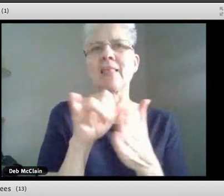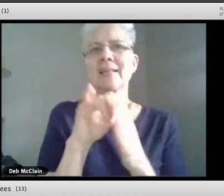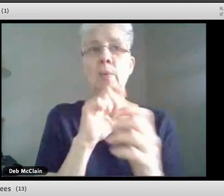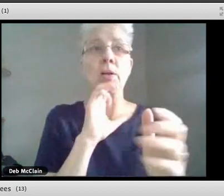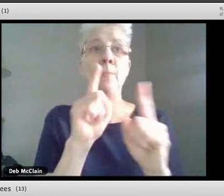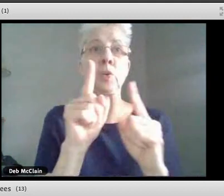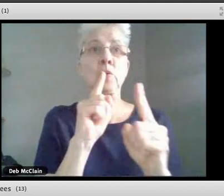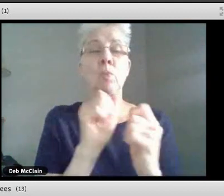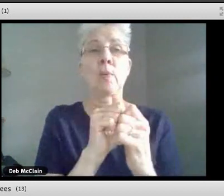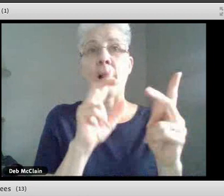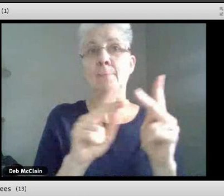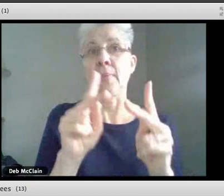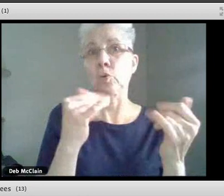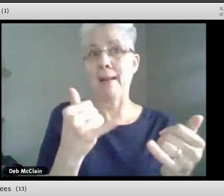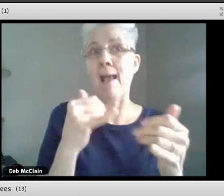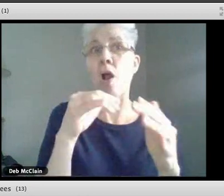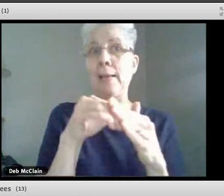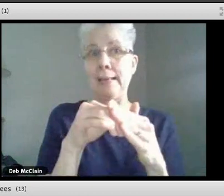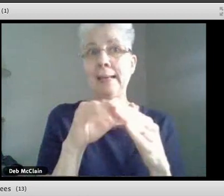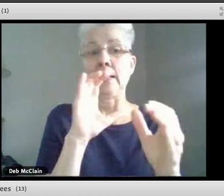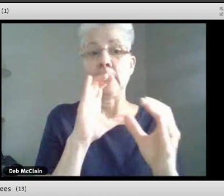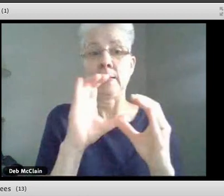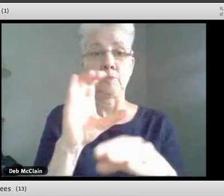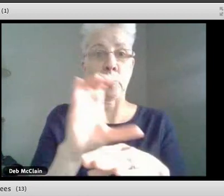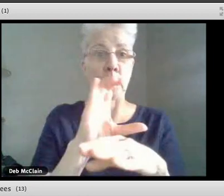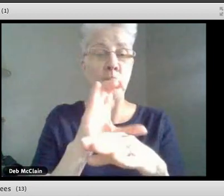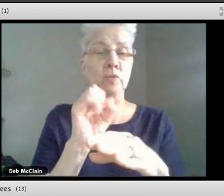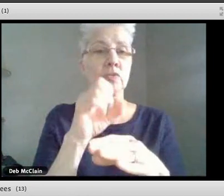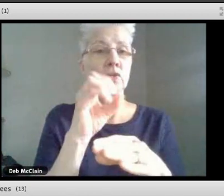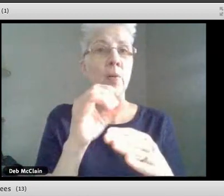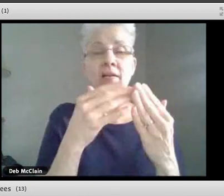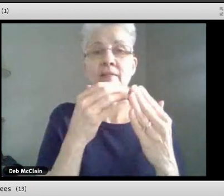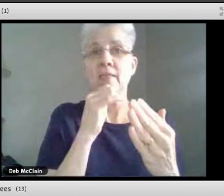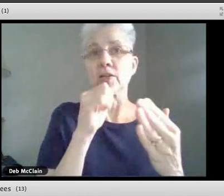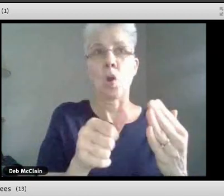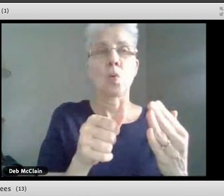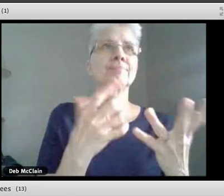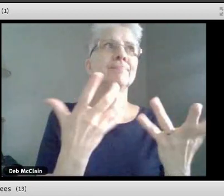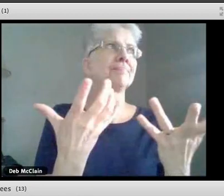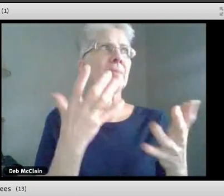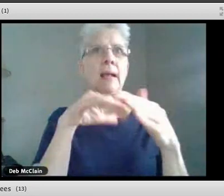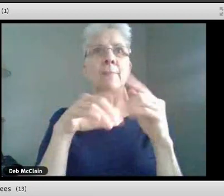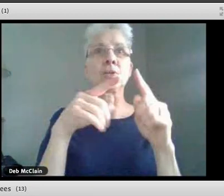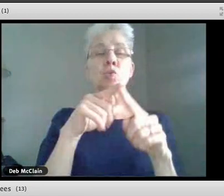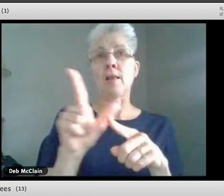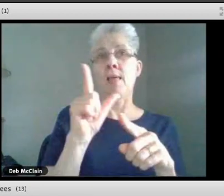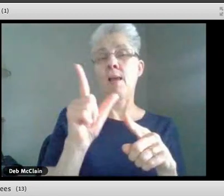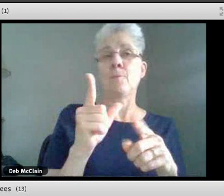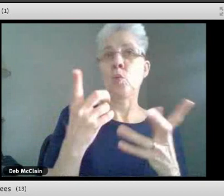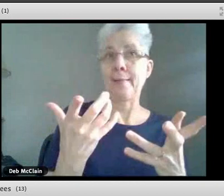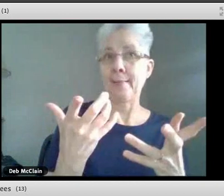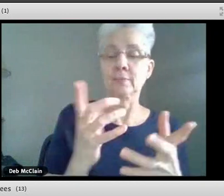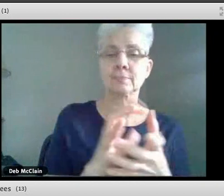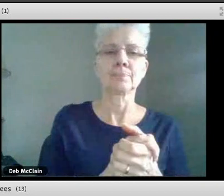even if they don't come into our library physically, and also it's important.